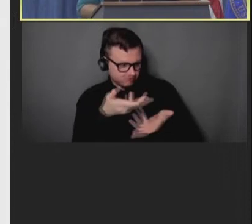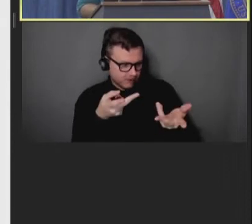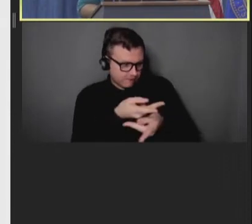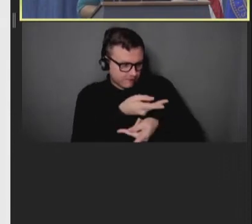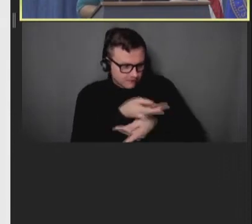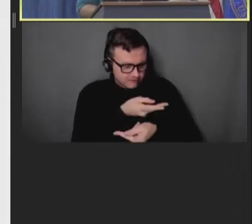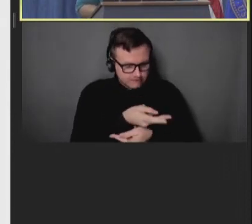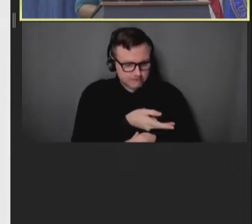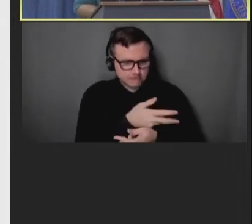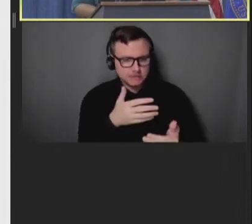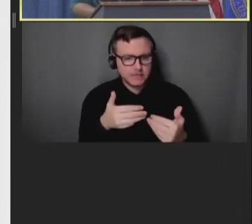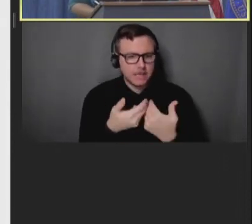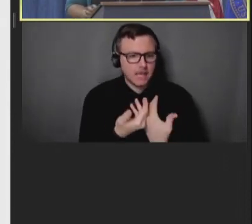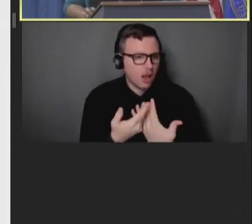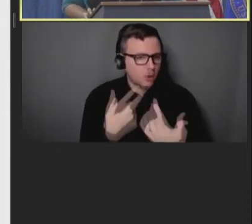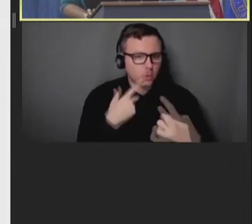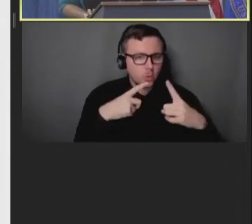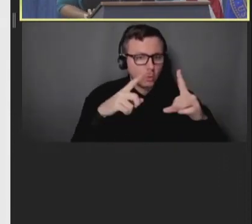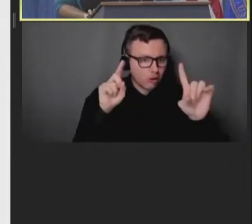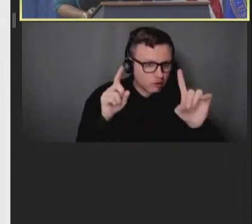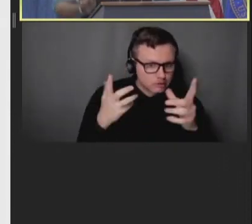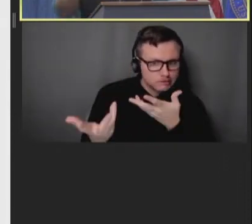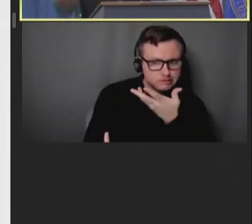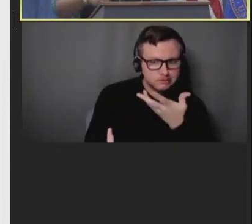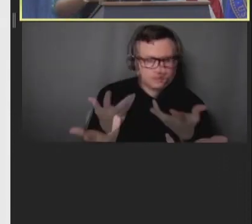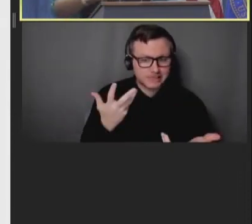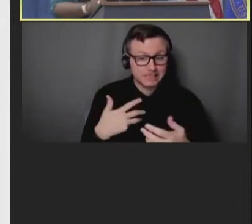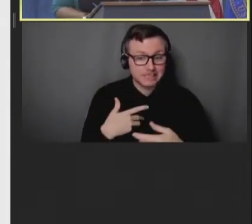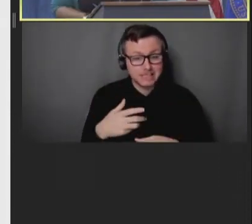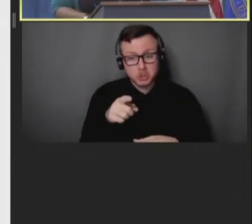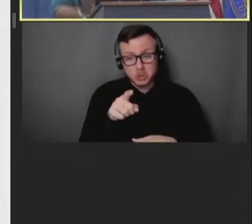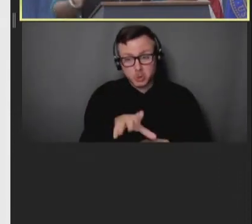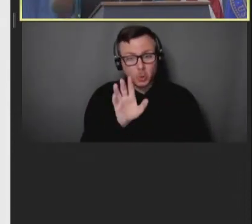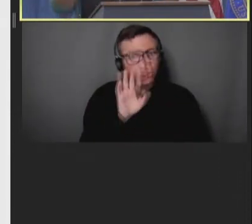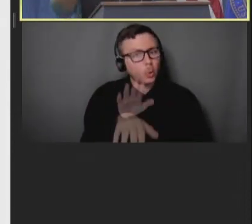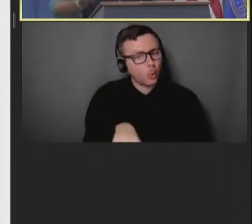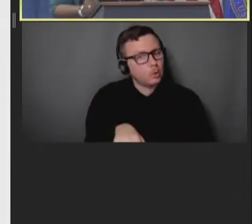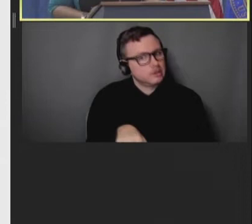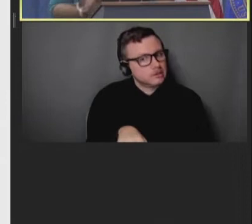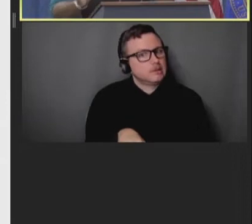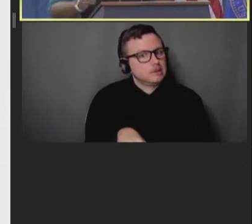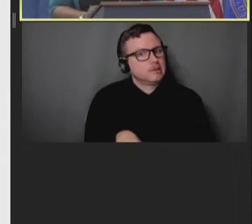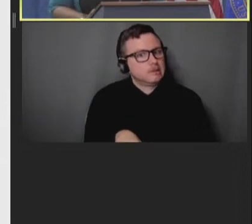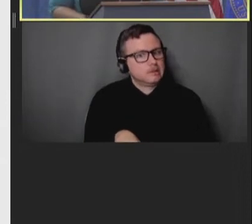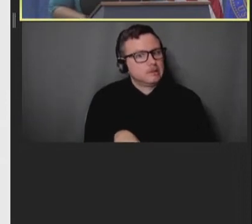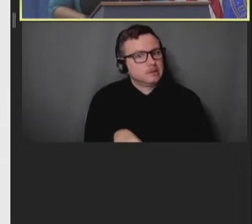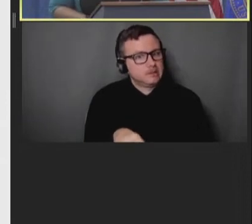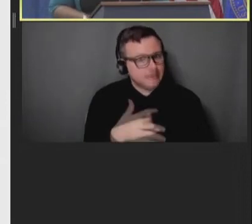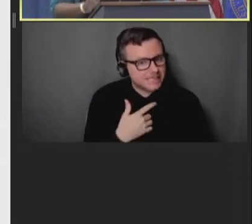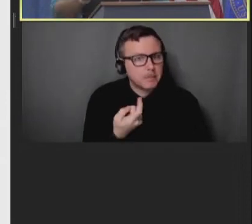how to make it work. Because you guys know that this, you know, it's been a little crazy here. So,